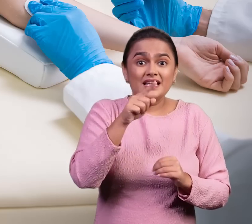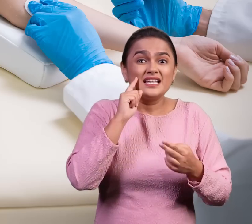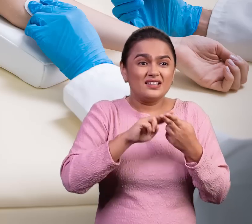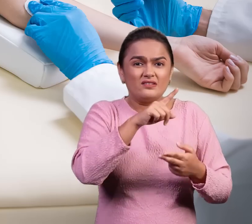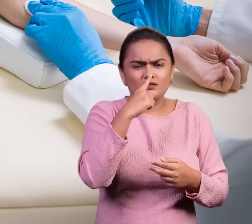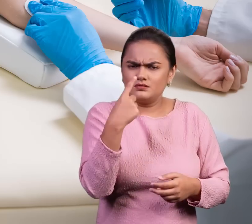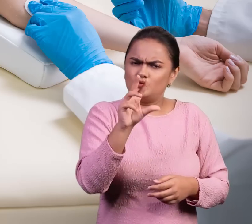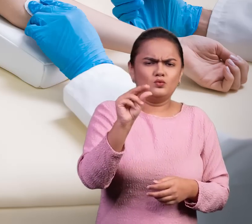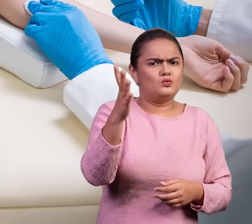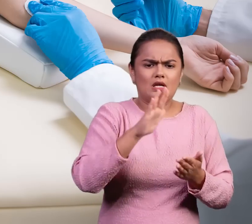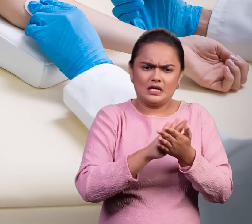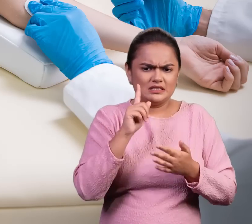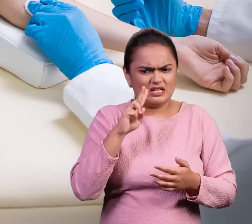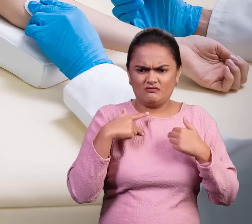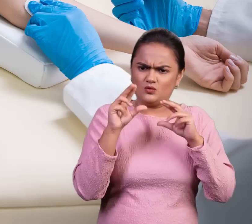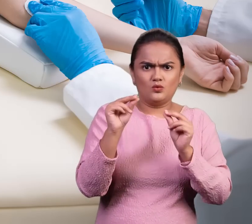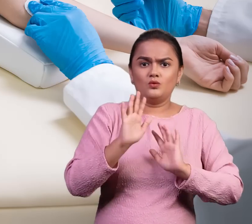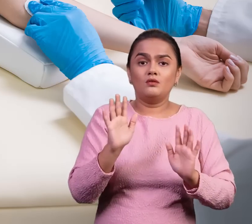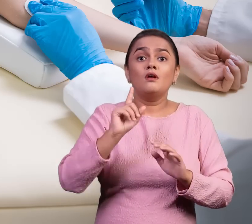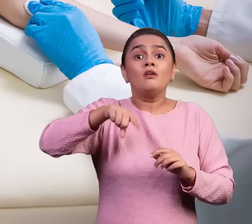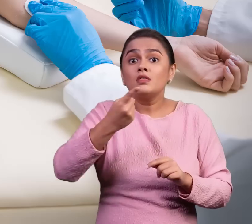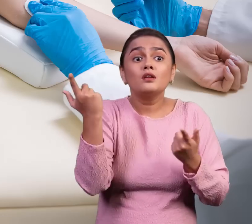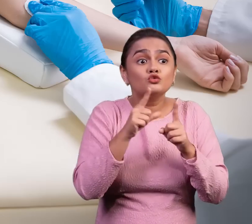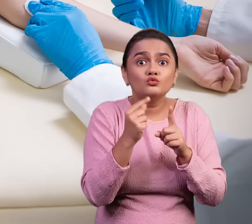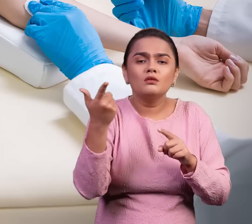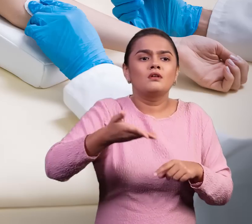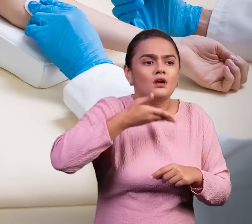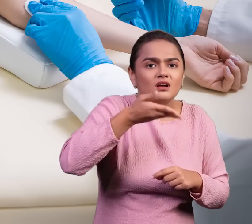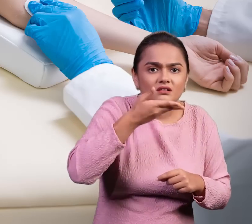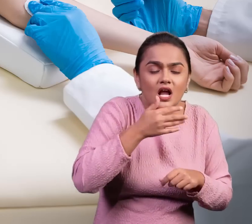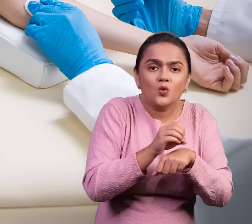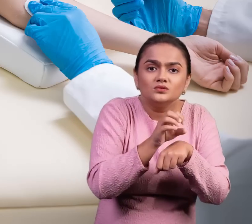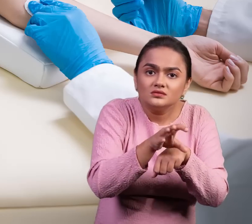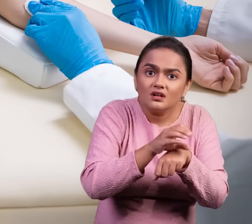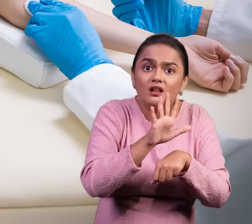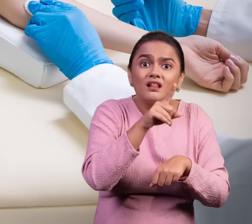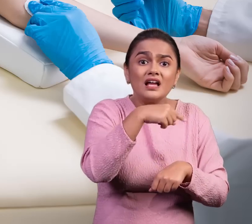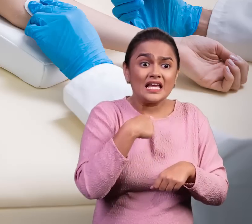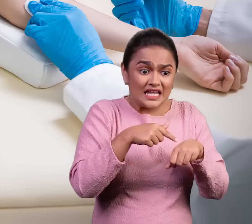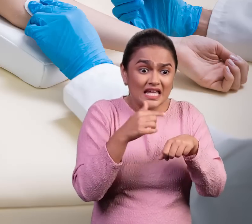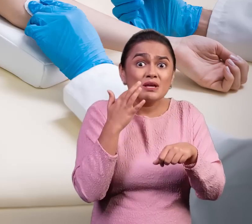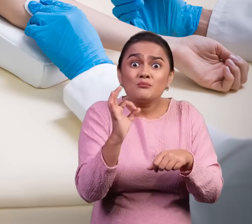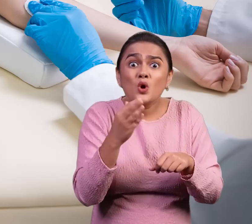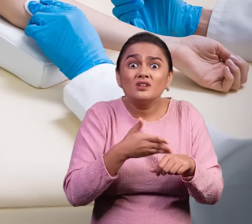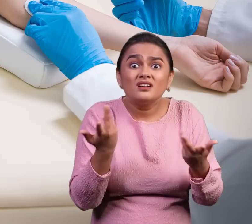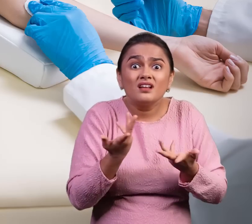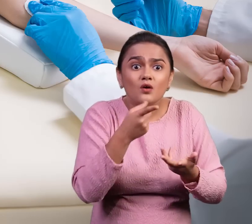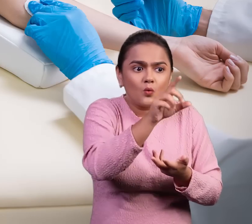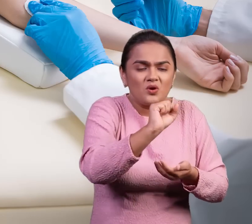If she refuses testing, she will be counselled on its importance for her baby.